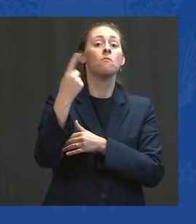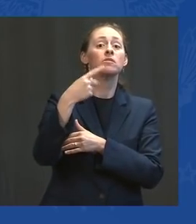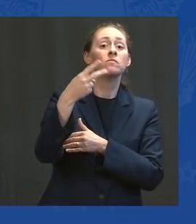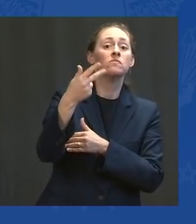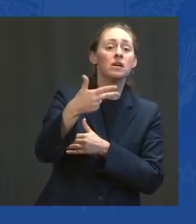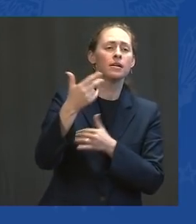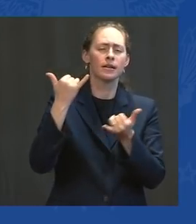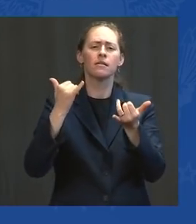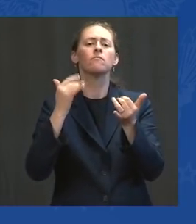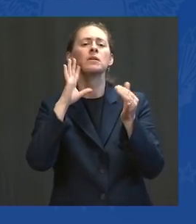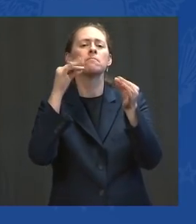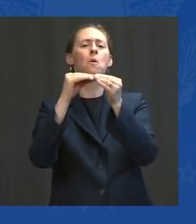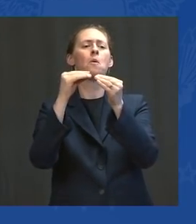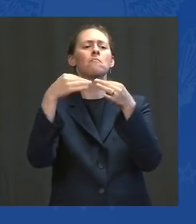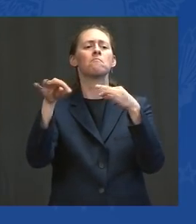But that's what I can tell you now.